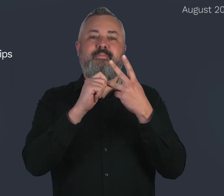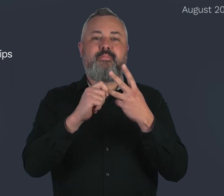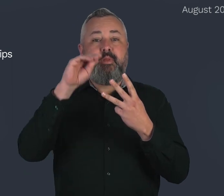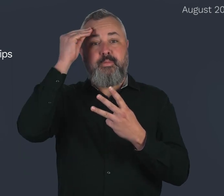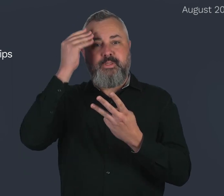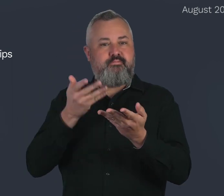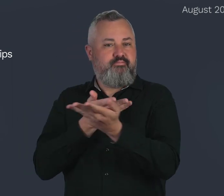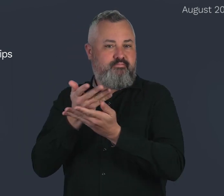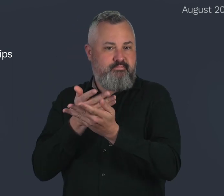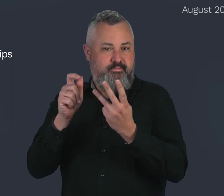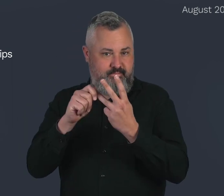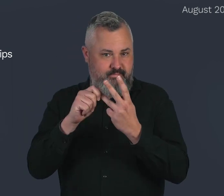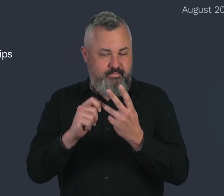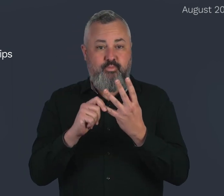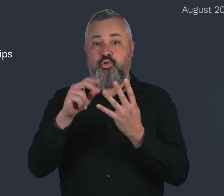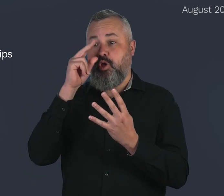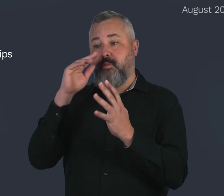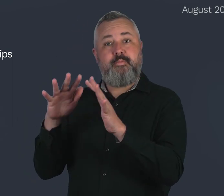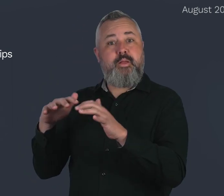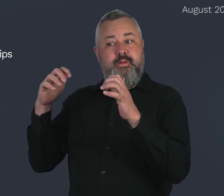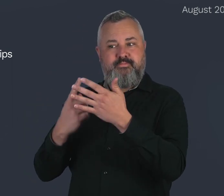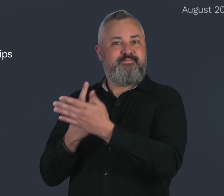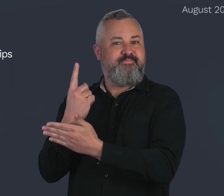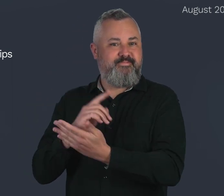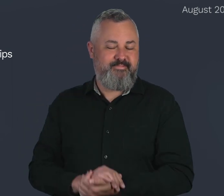Committees in focus Youth Parliament held